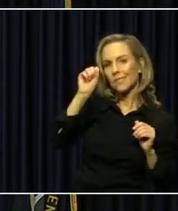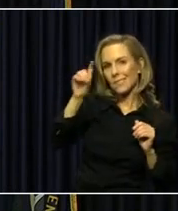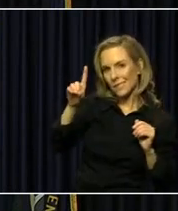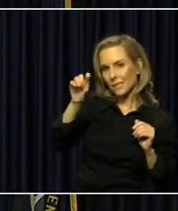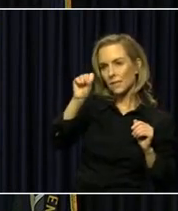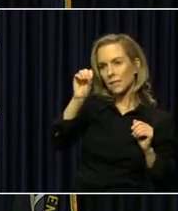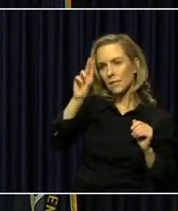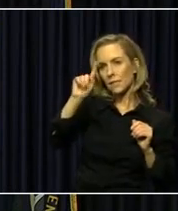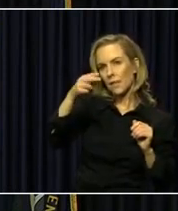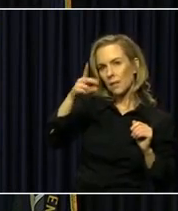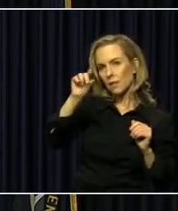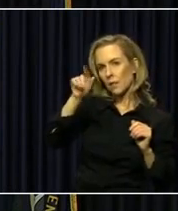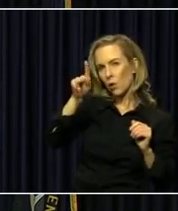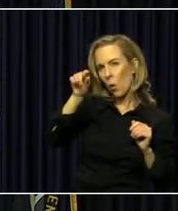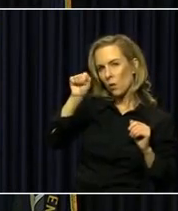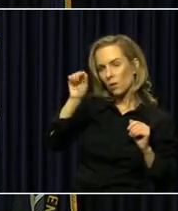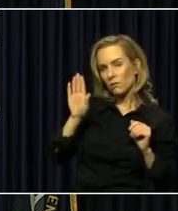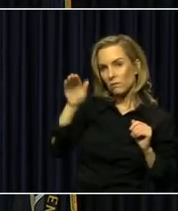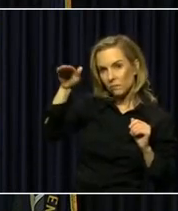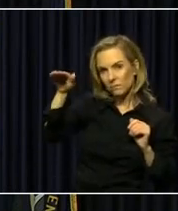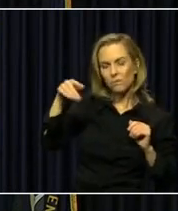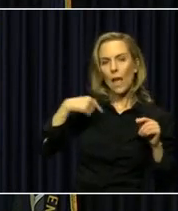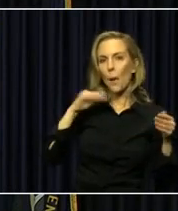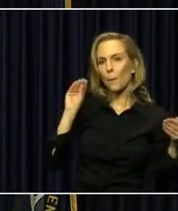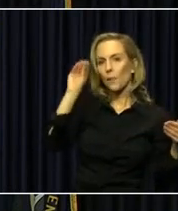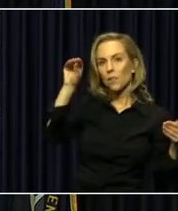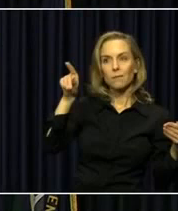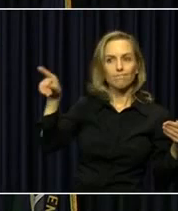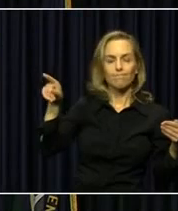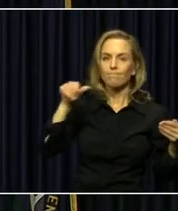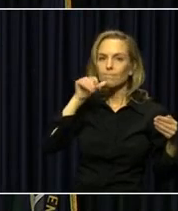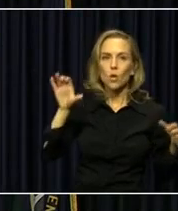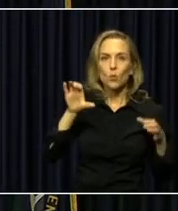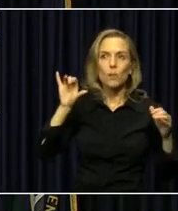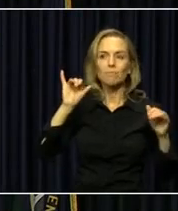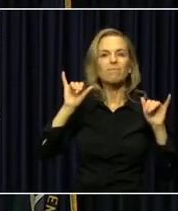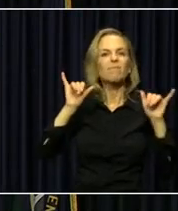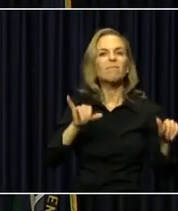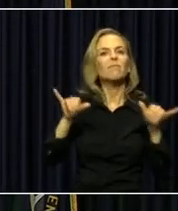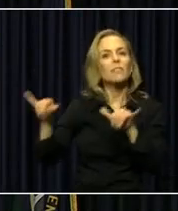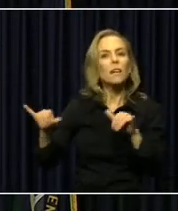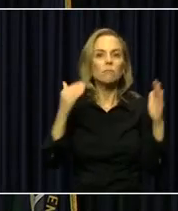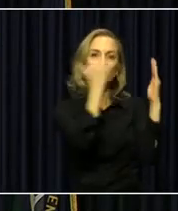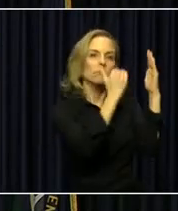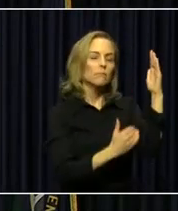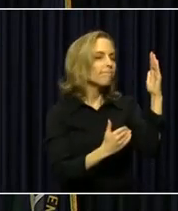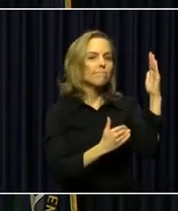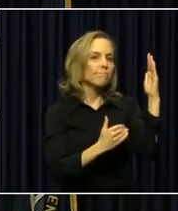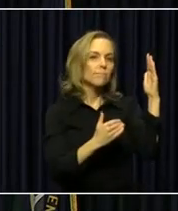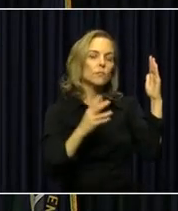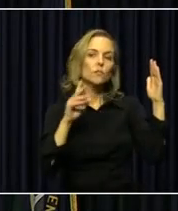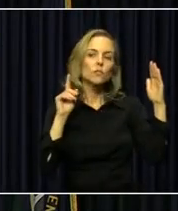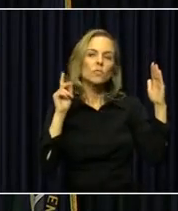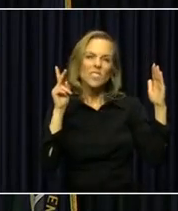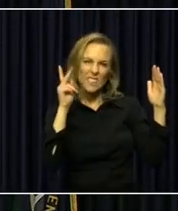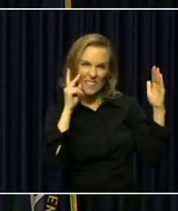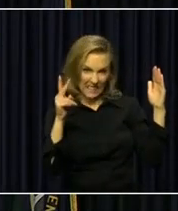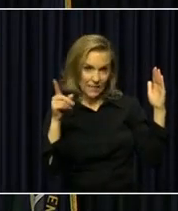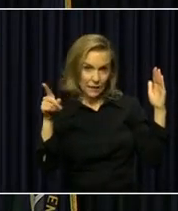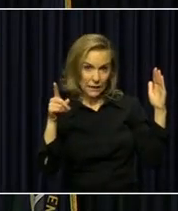MET CAP HAVE BEEN ACTING LIKE THAT AND HAVE BEEN PUTTING THE RIGHT STEPS IN PLACE, THEY HAVE BEEN AGGRESSIVE LIKE WE HAVE,